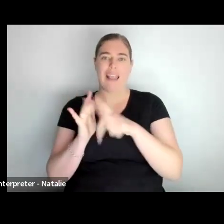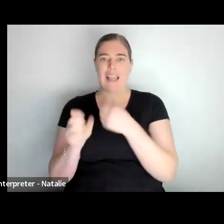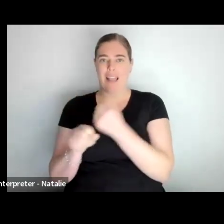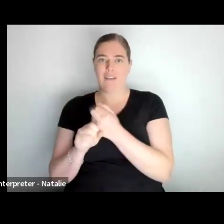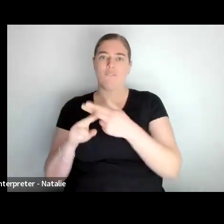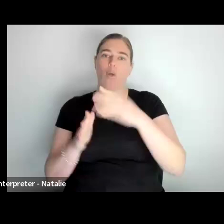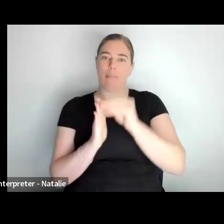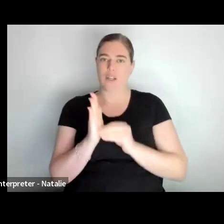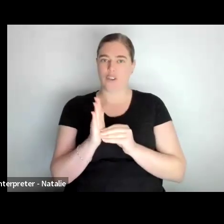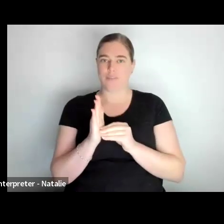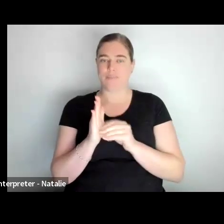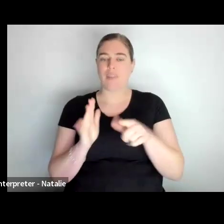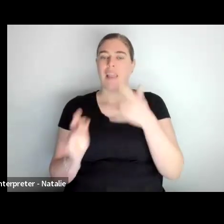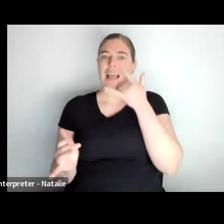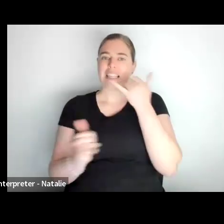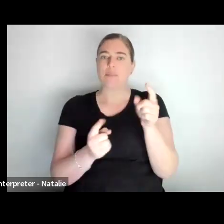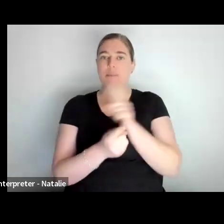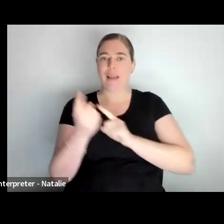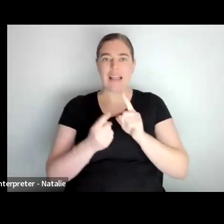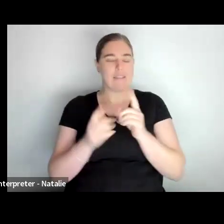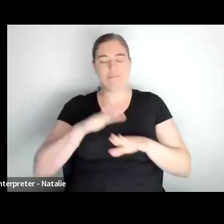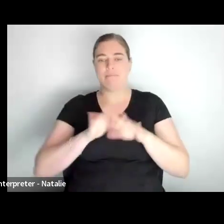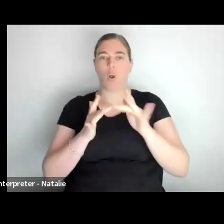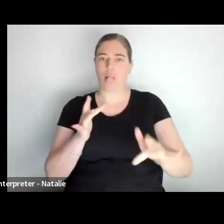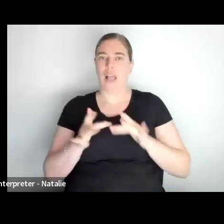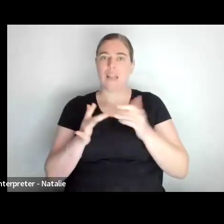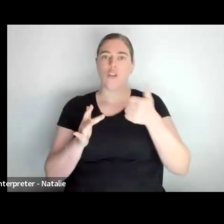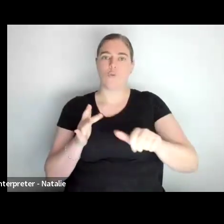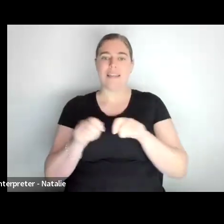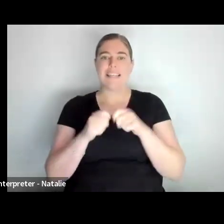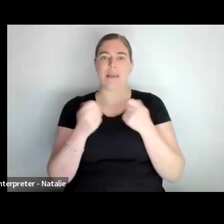These assessment meetings are held entirely online using Microsoft teams or occasionally